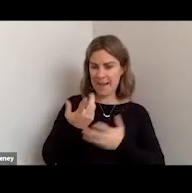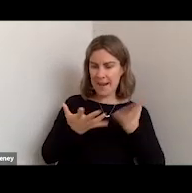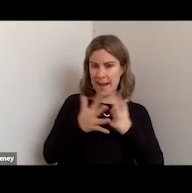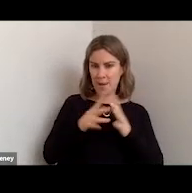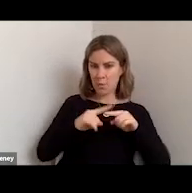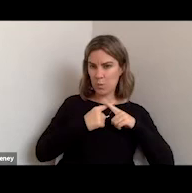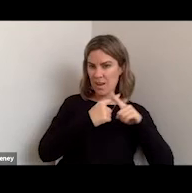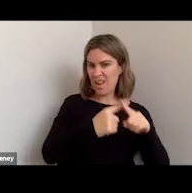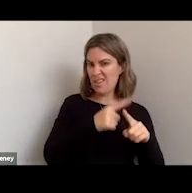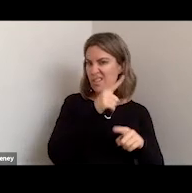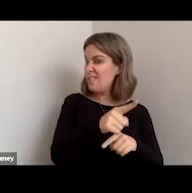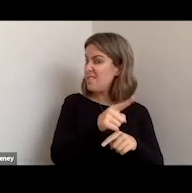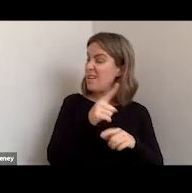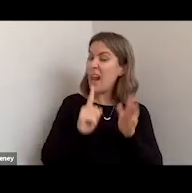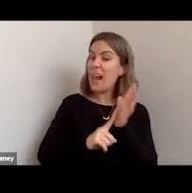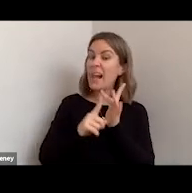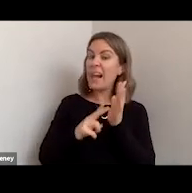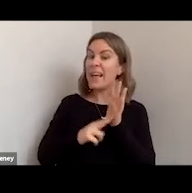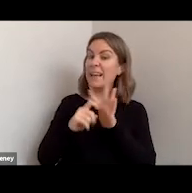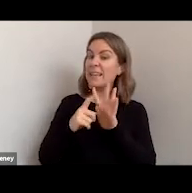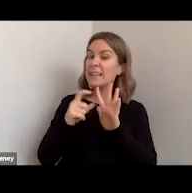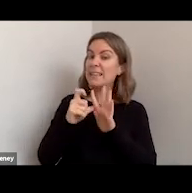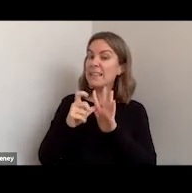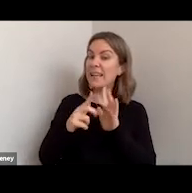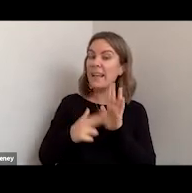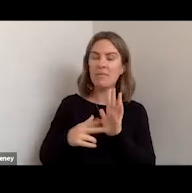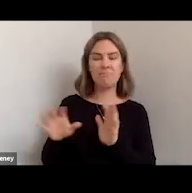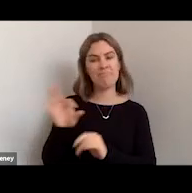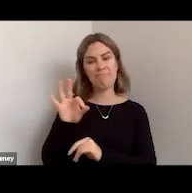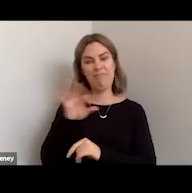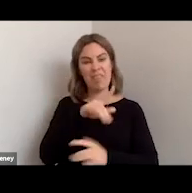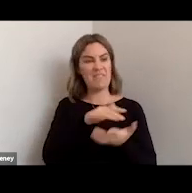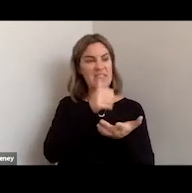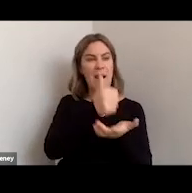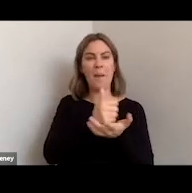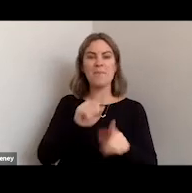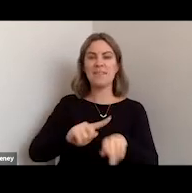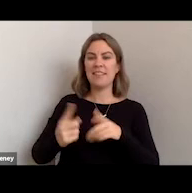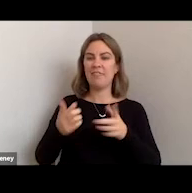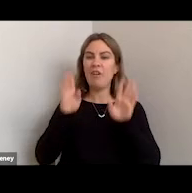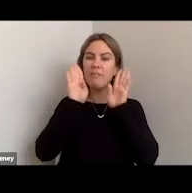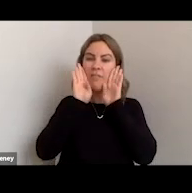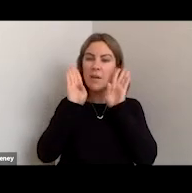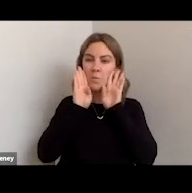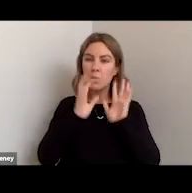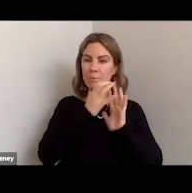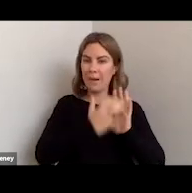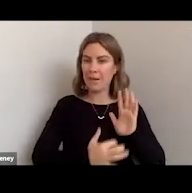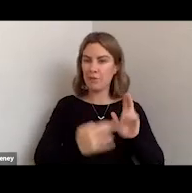but they set up a separate page on Facebook for corporates. You can't